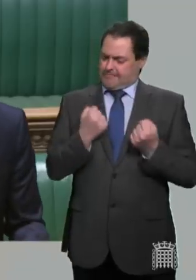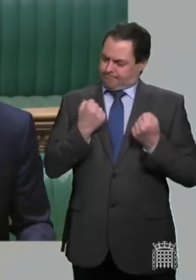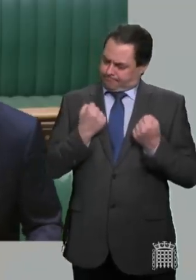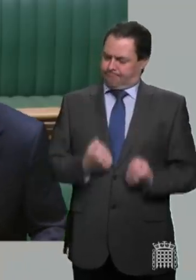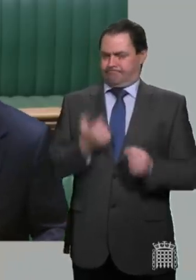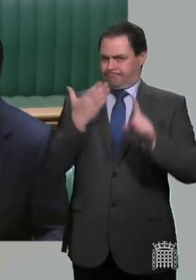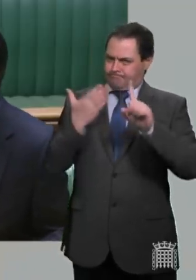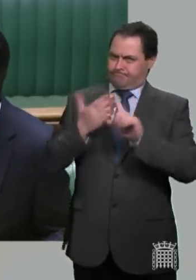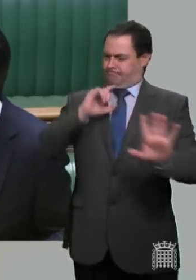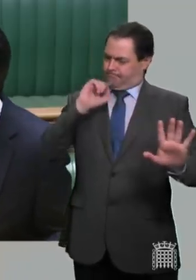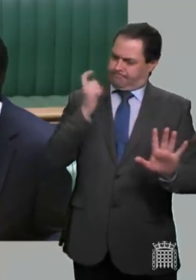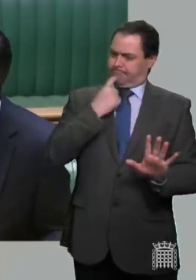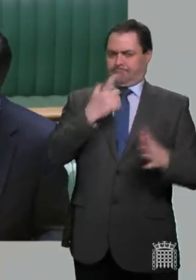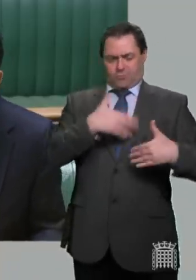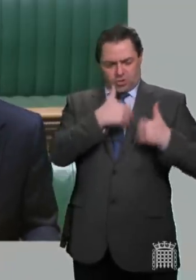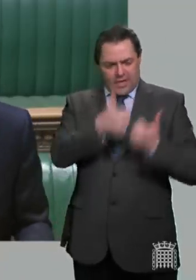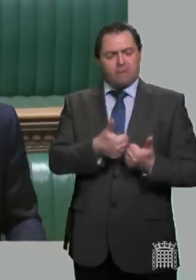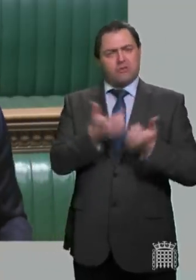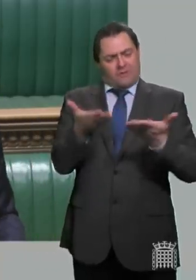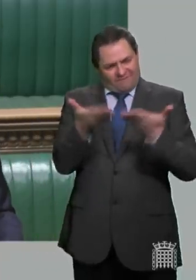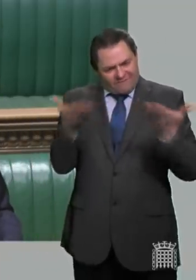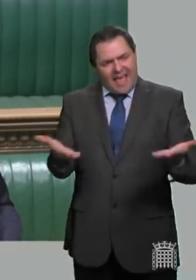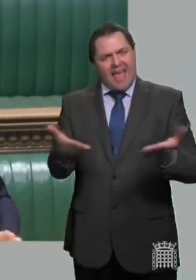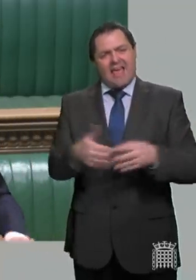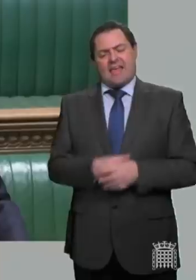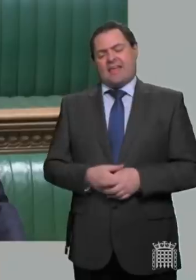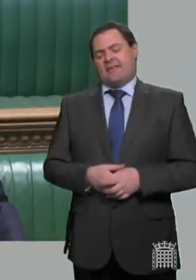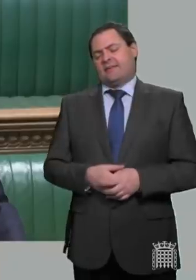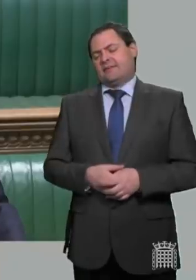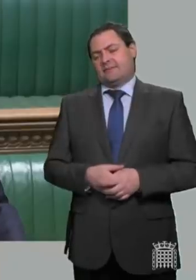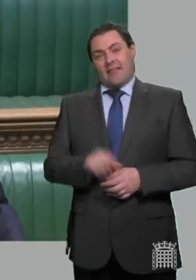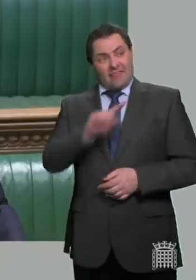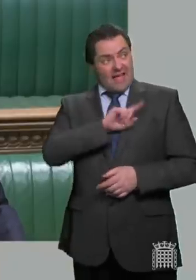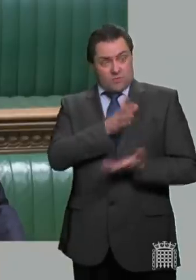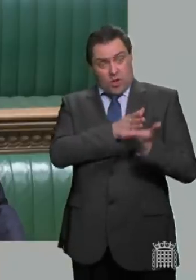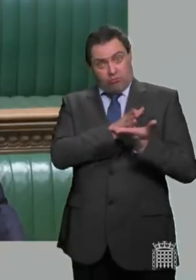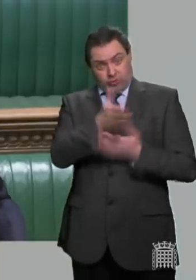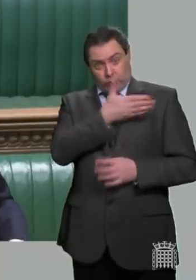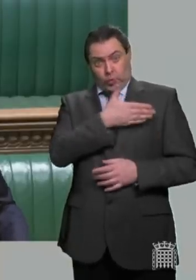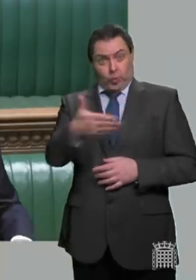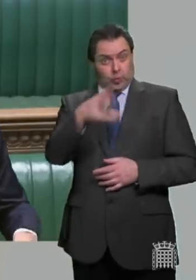still generous, still fair. That is what got us through the last year; it is what will